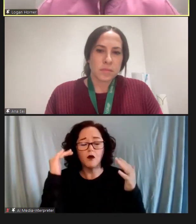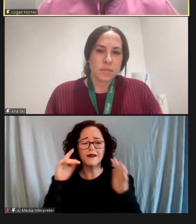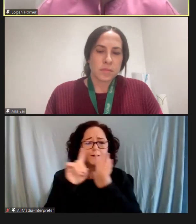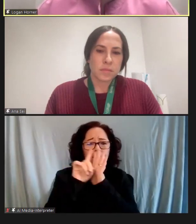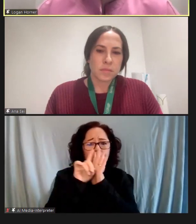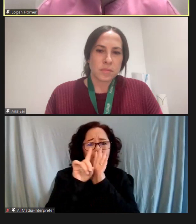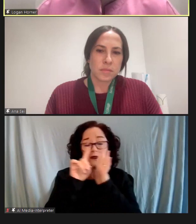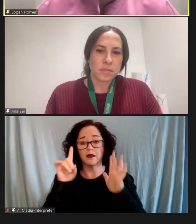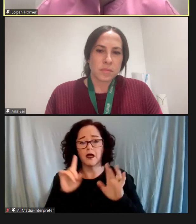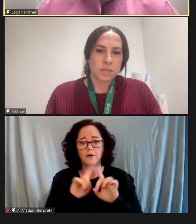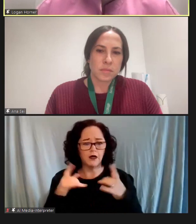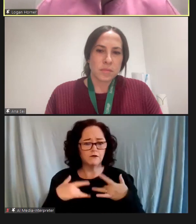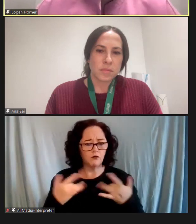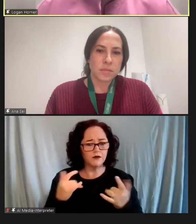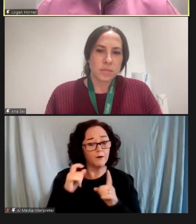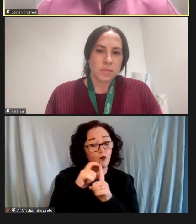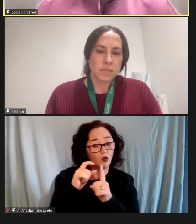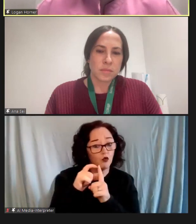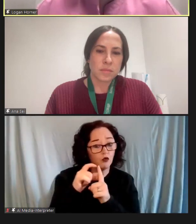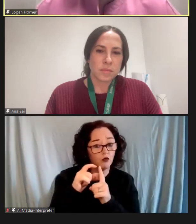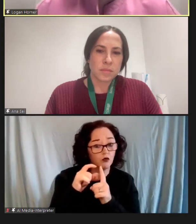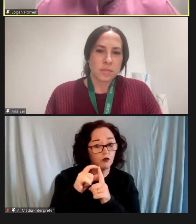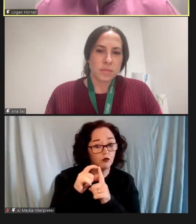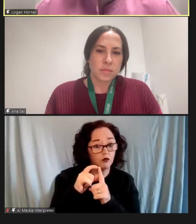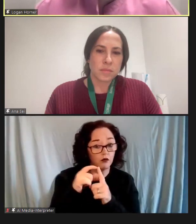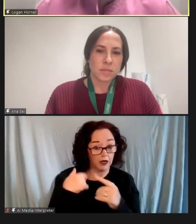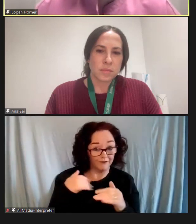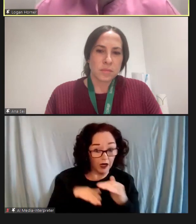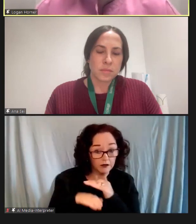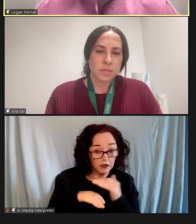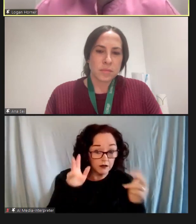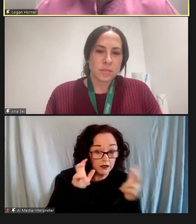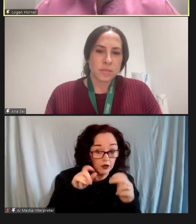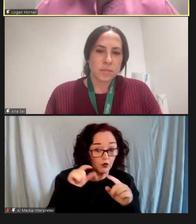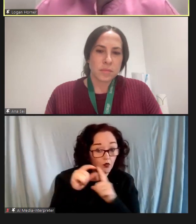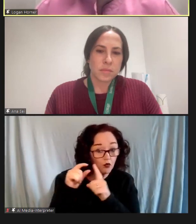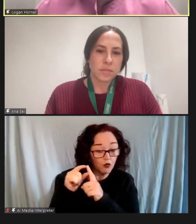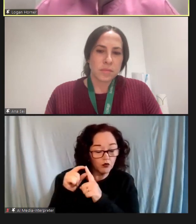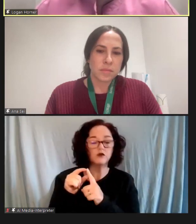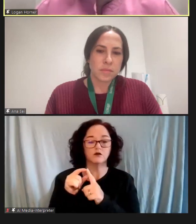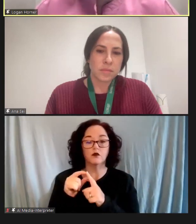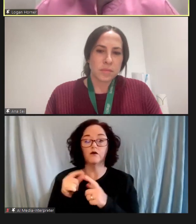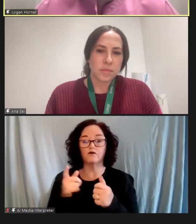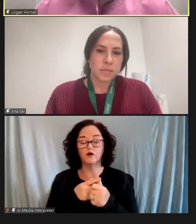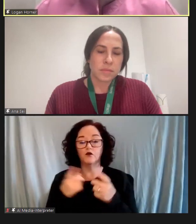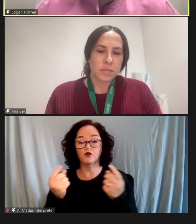does he have so the first thing we'll do